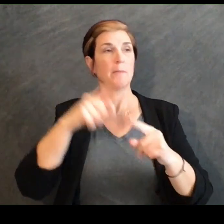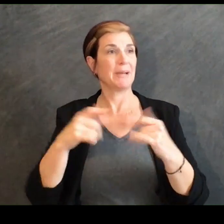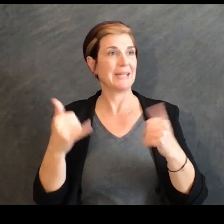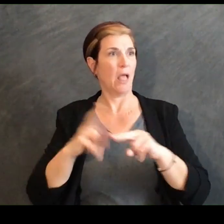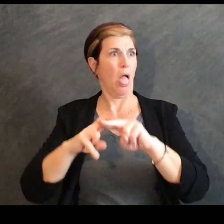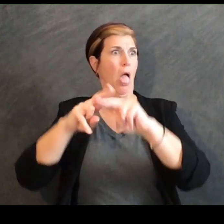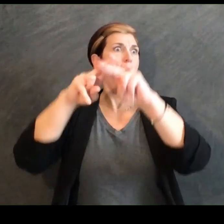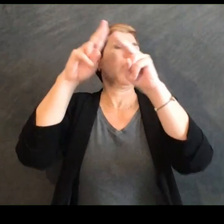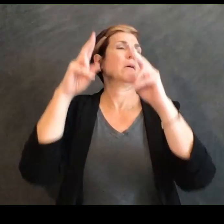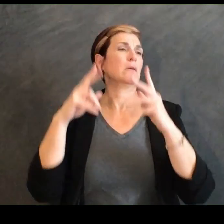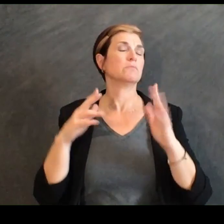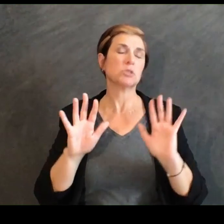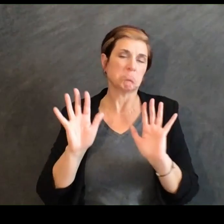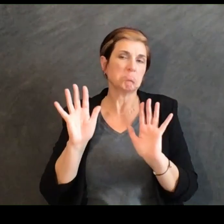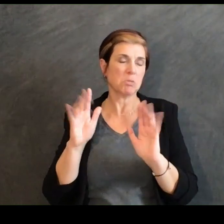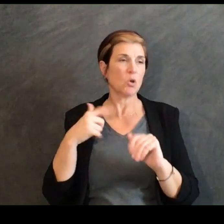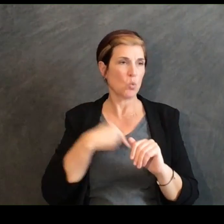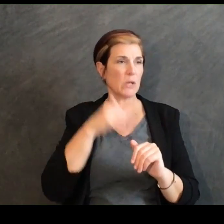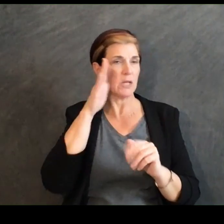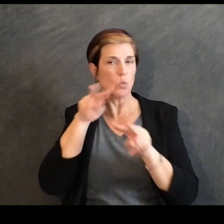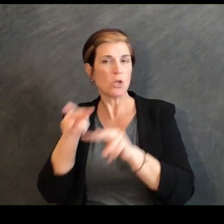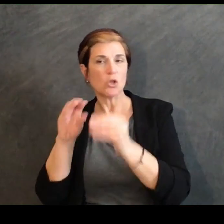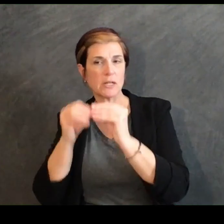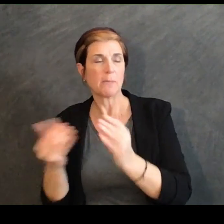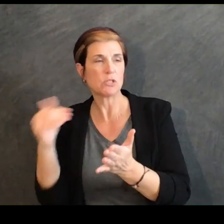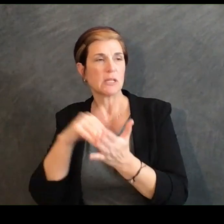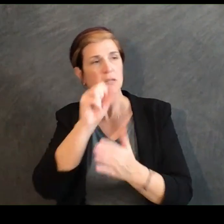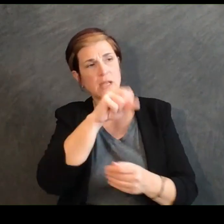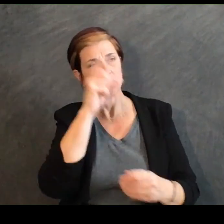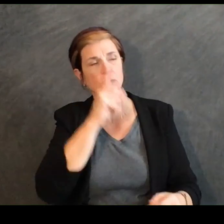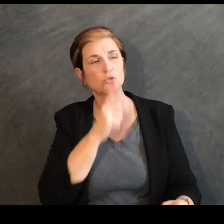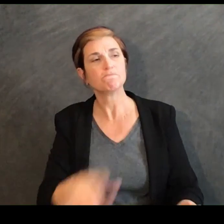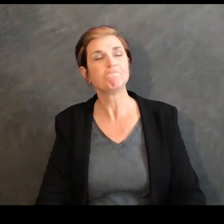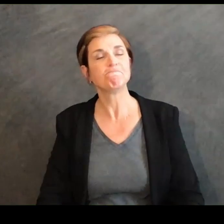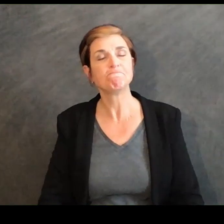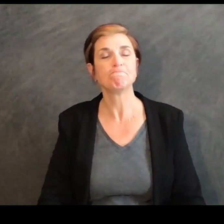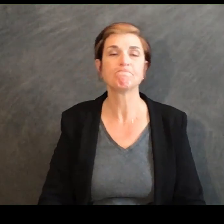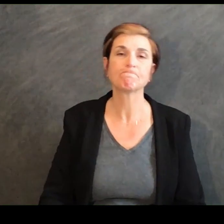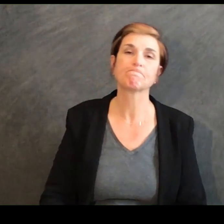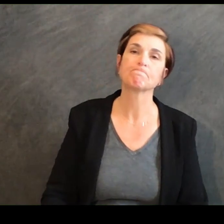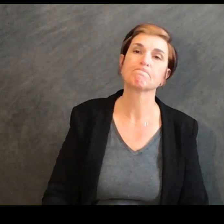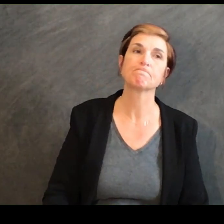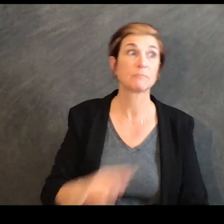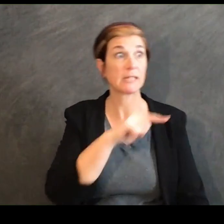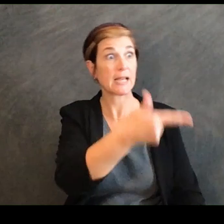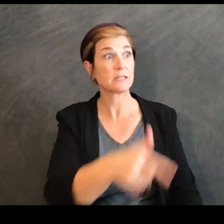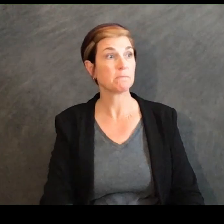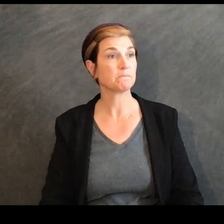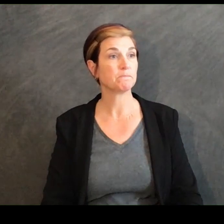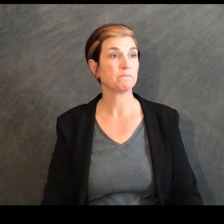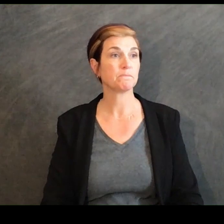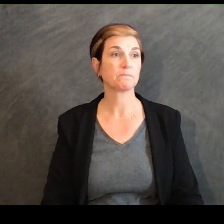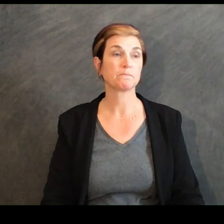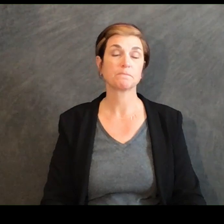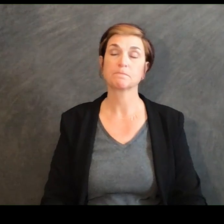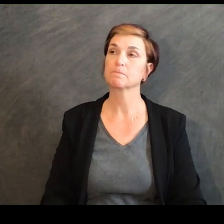we'll we'll be taking another look at that yes absolutely go ahead please mr.